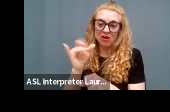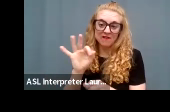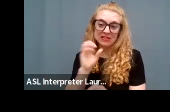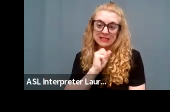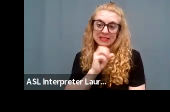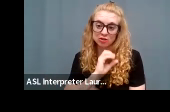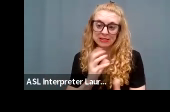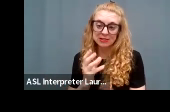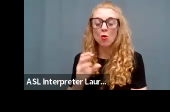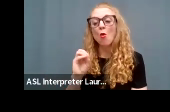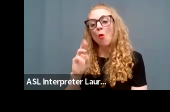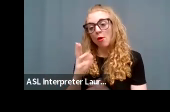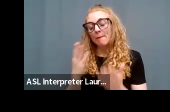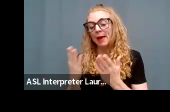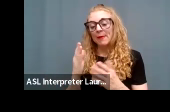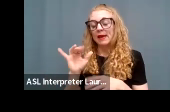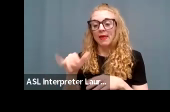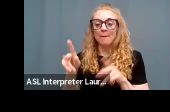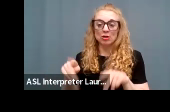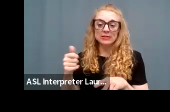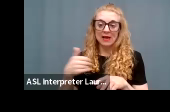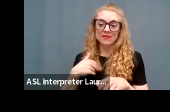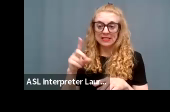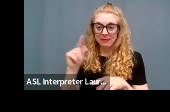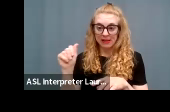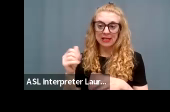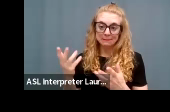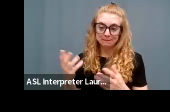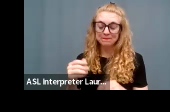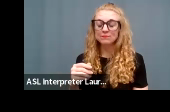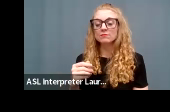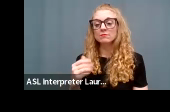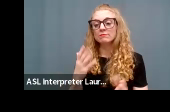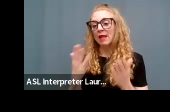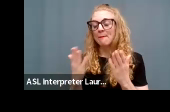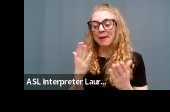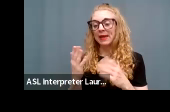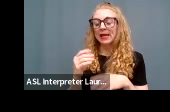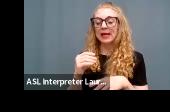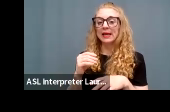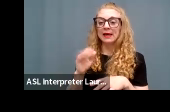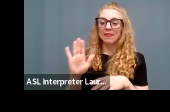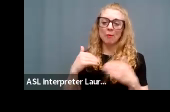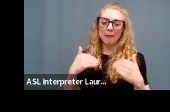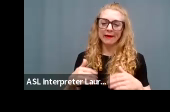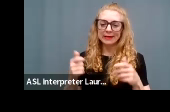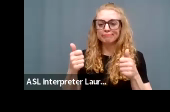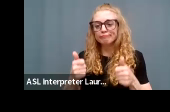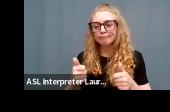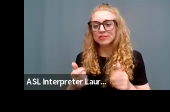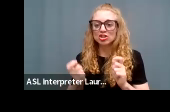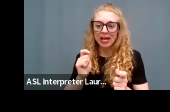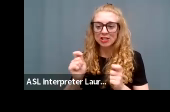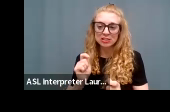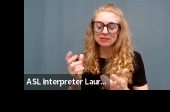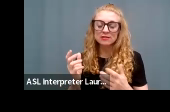has got a disability or condition that maybe the condition changes over time uh we might need to do